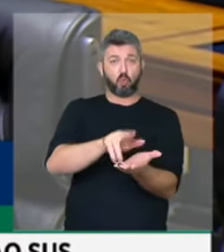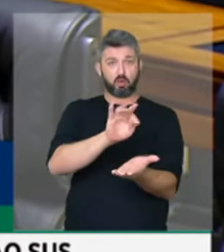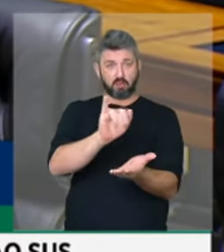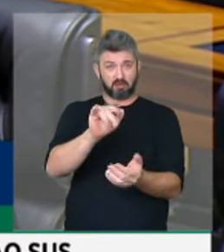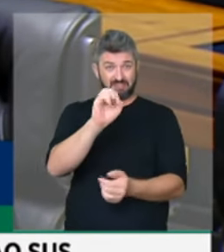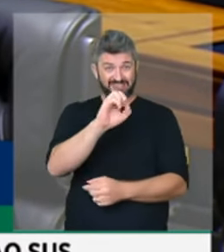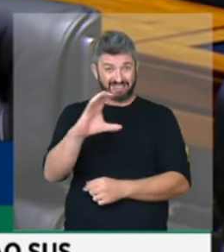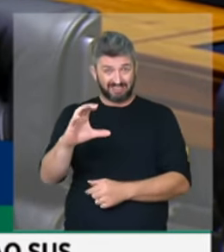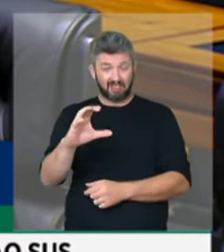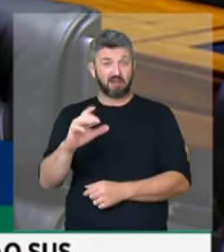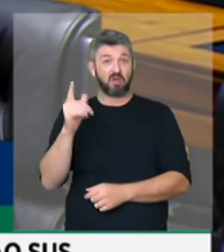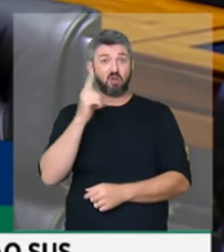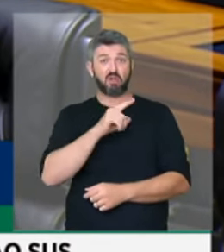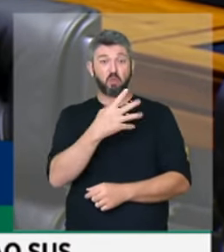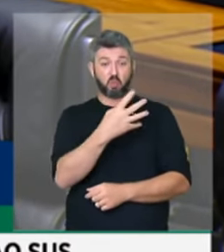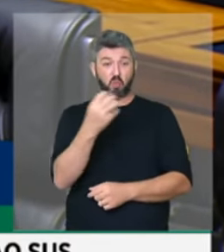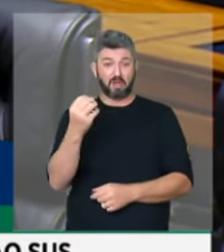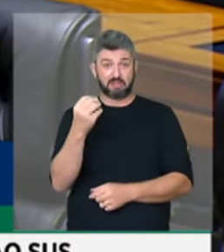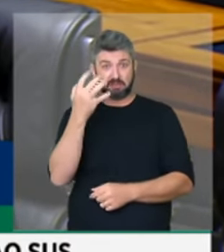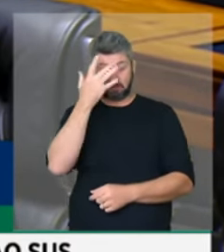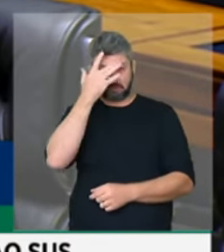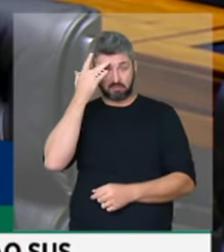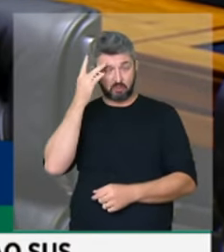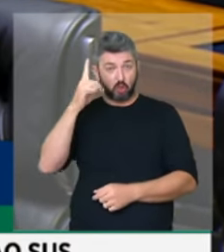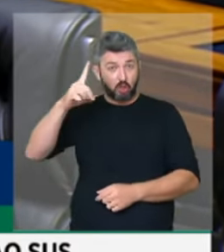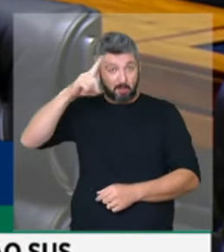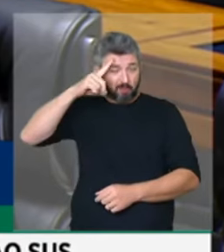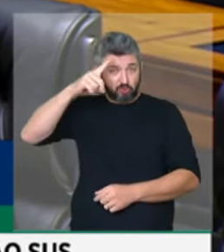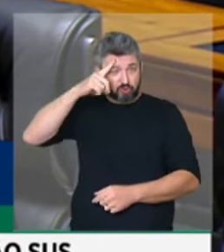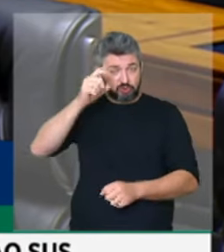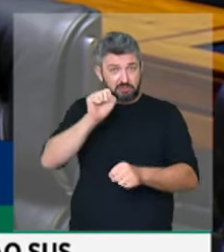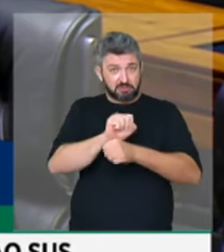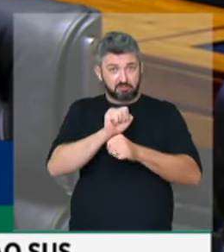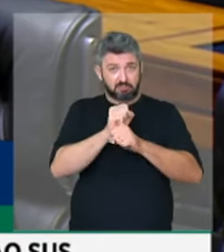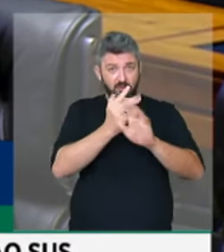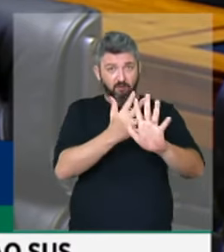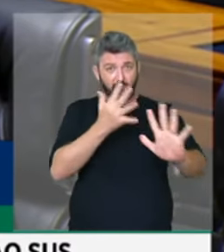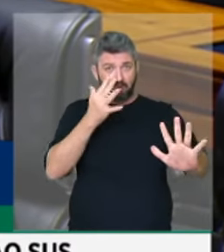PARA COLOCAR PACIENTES NA UTI. E A GENTE VAI TER A POSSIBILIDADE DE FAZER COM QUE A REDE PRIVADA VENHA